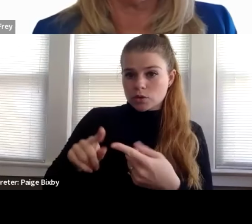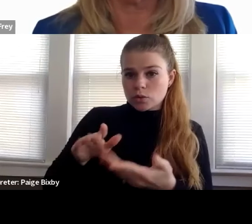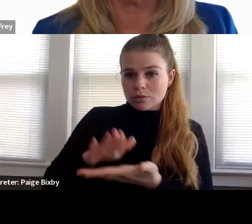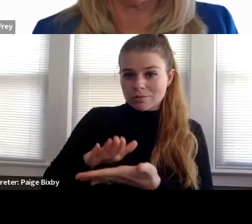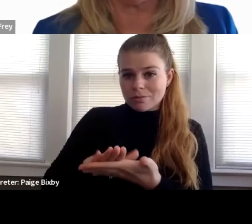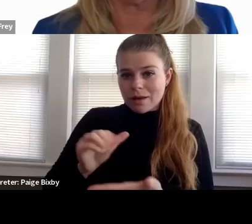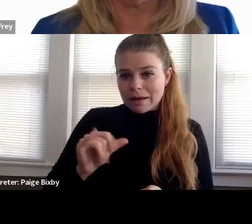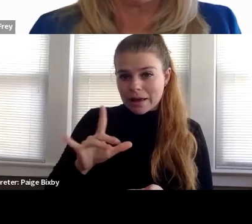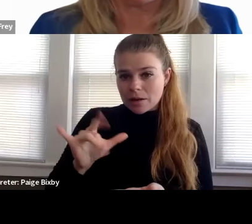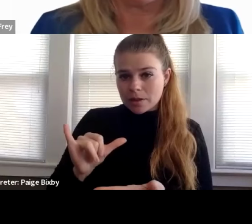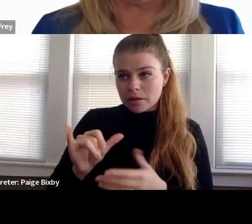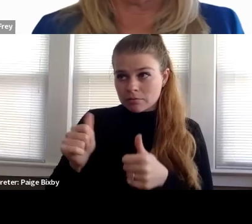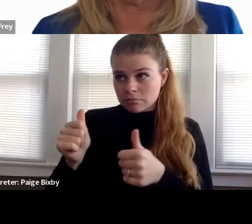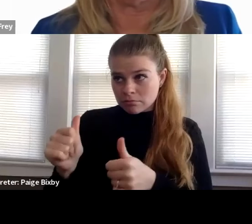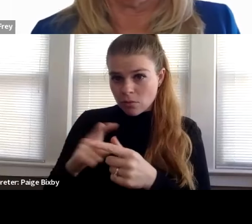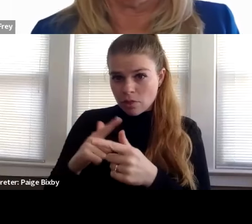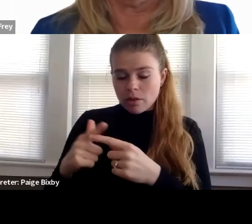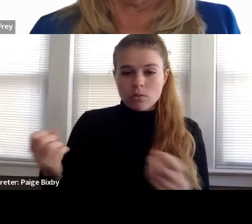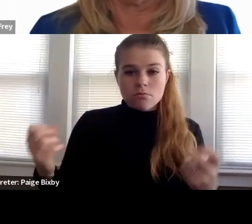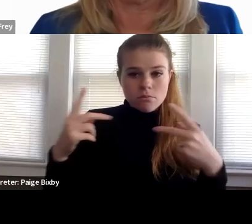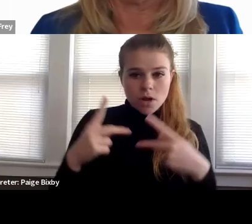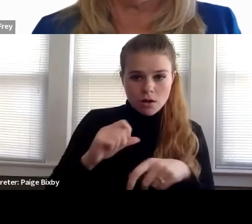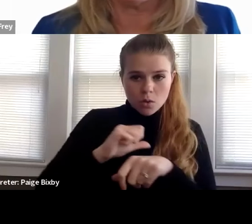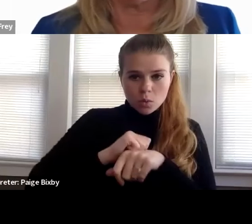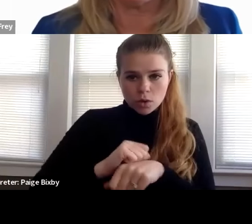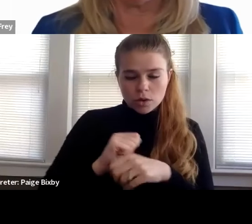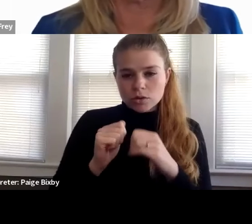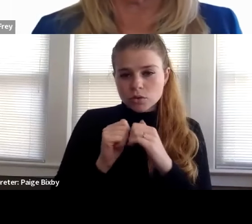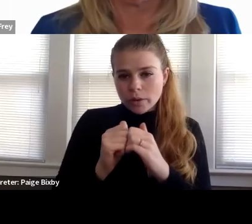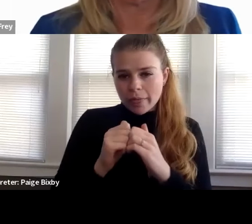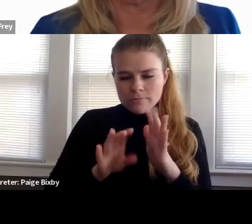we worked together at developing this